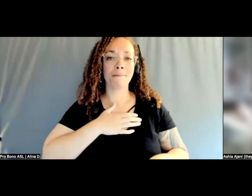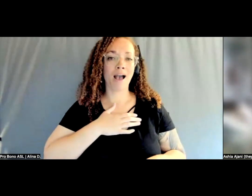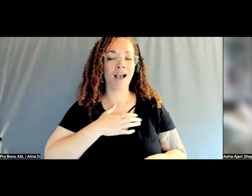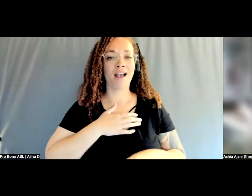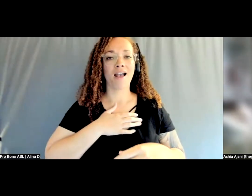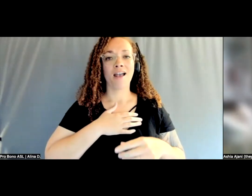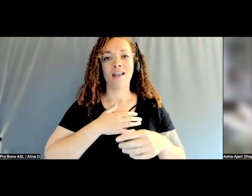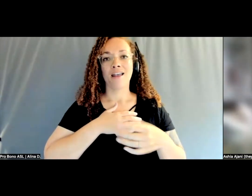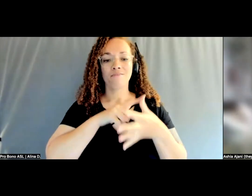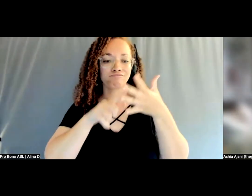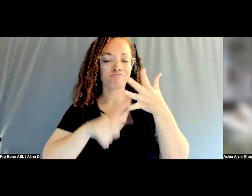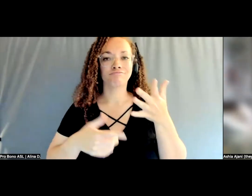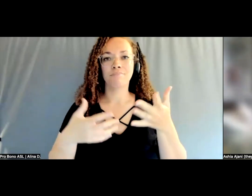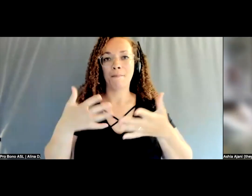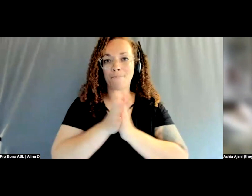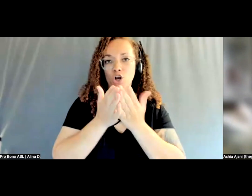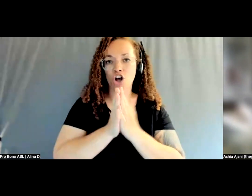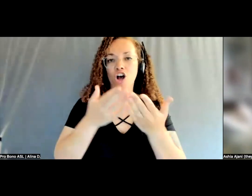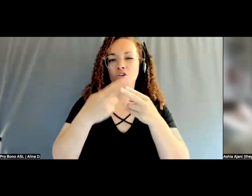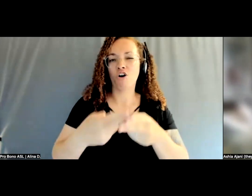for y'all. Thank you all for putting the links in the chat.